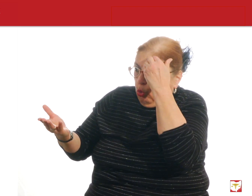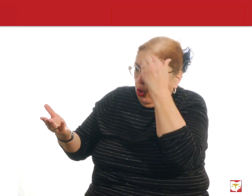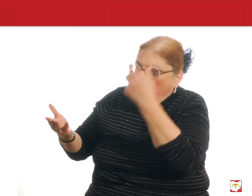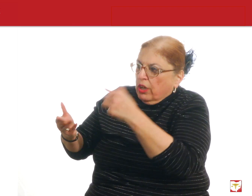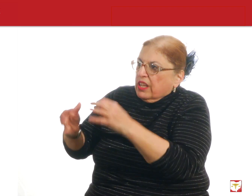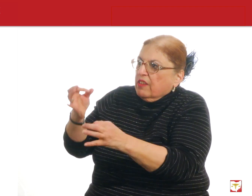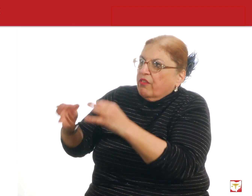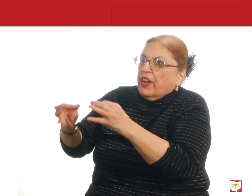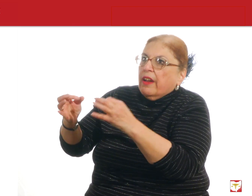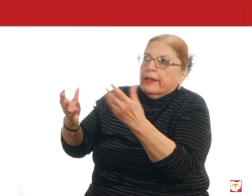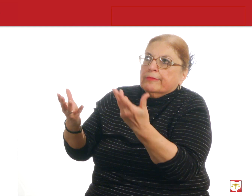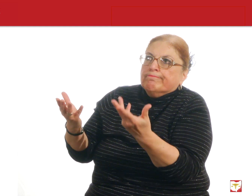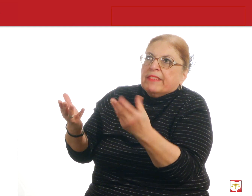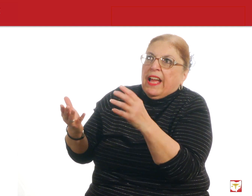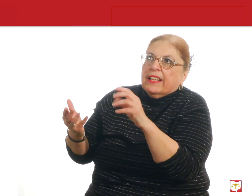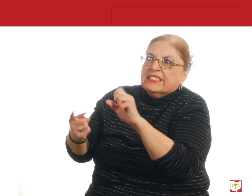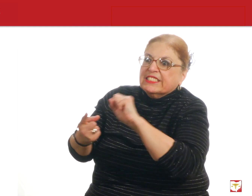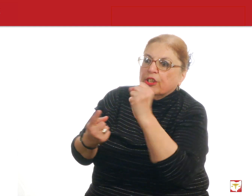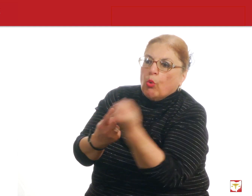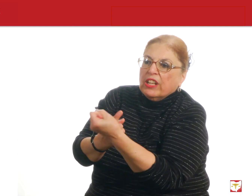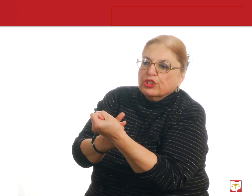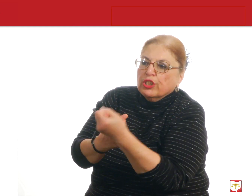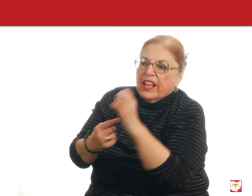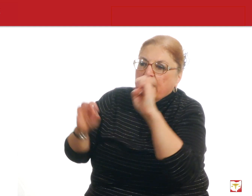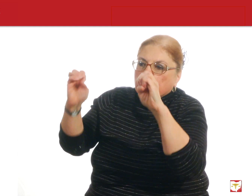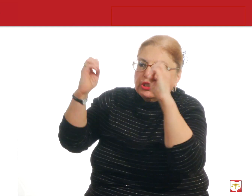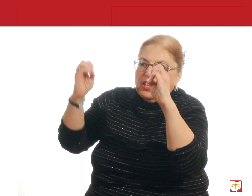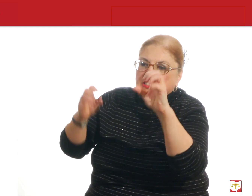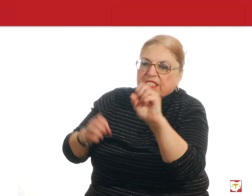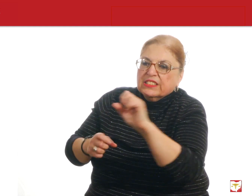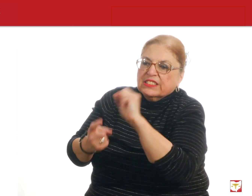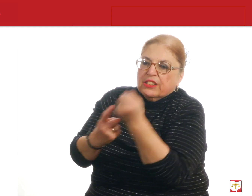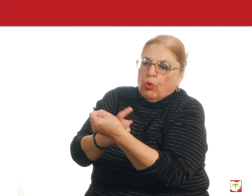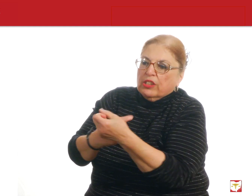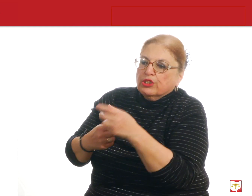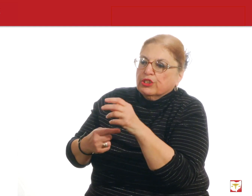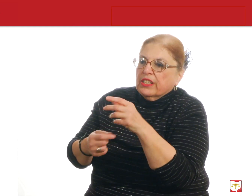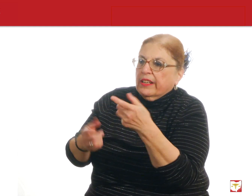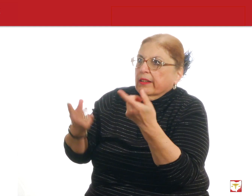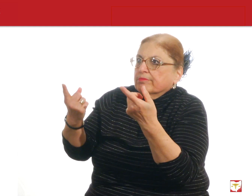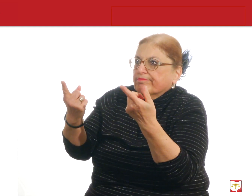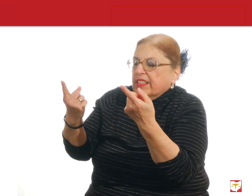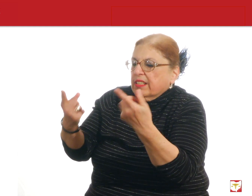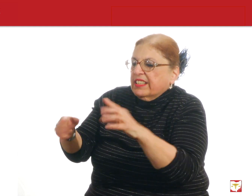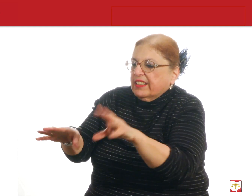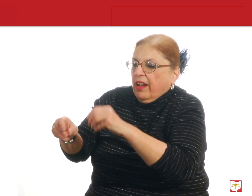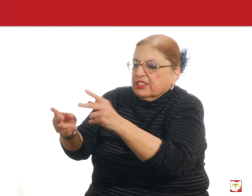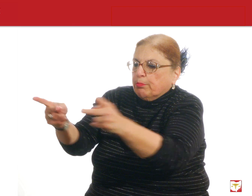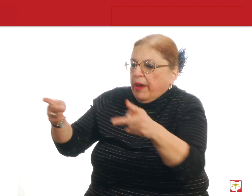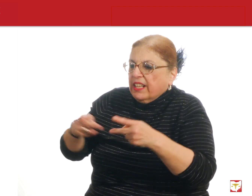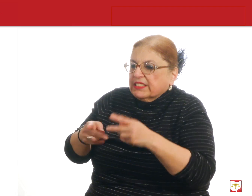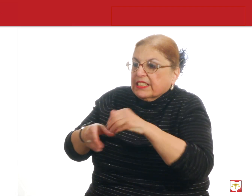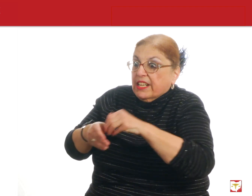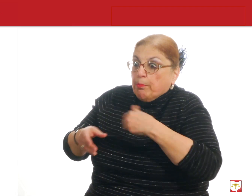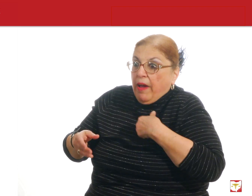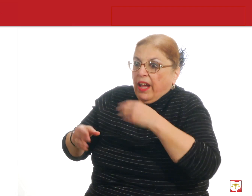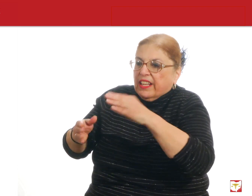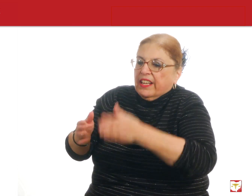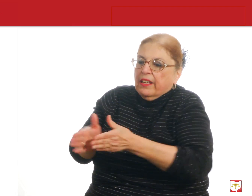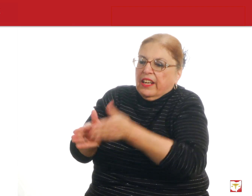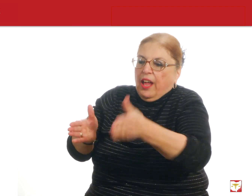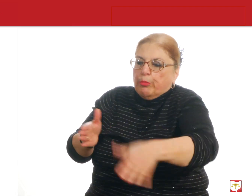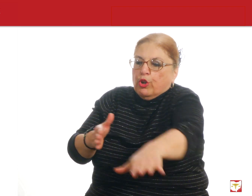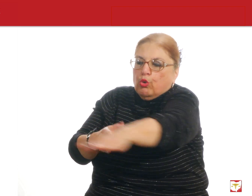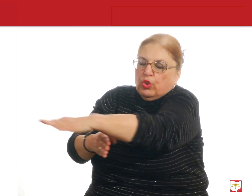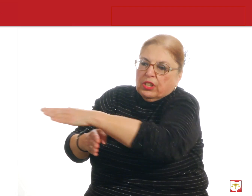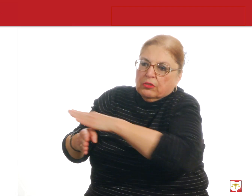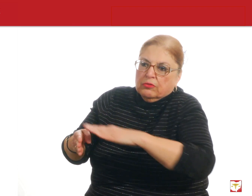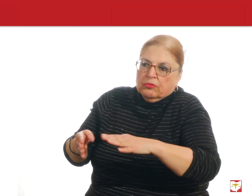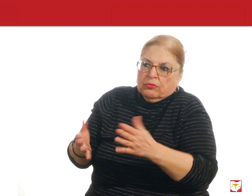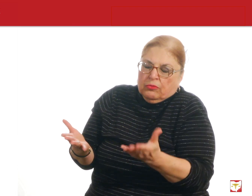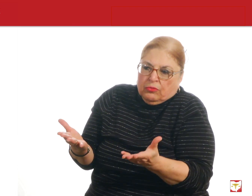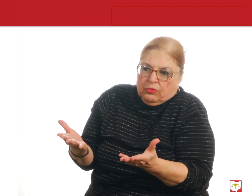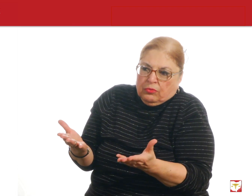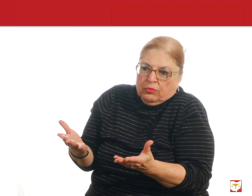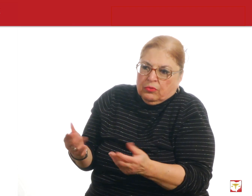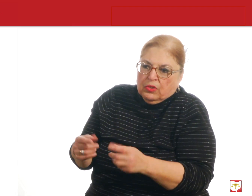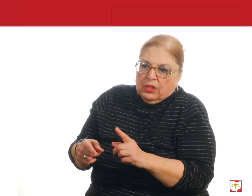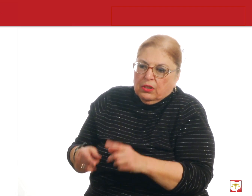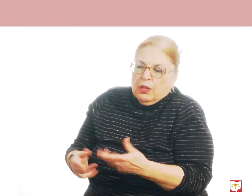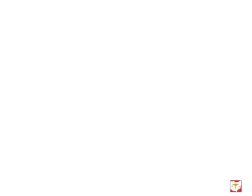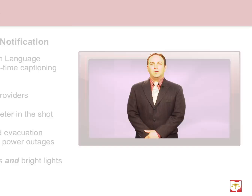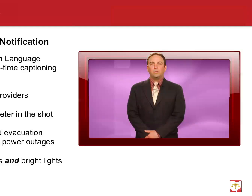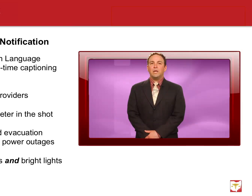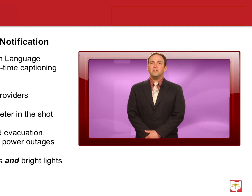if there's an emergency situation happening in my neighborhood, in my area.